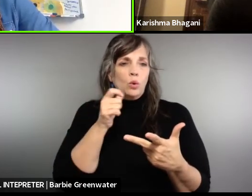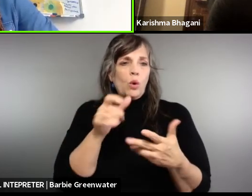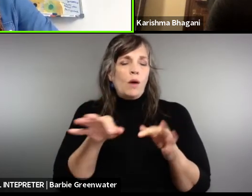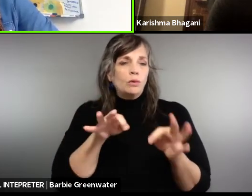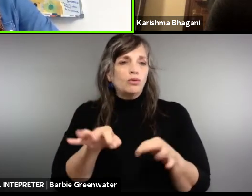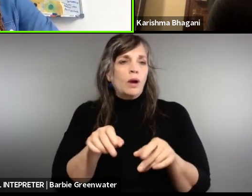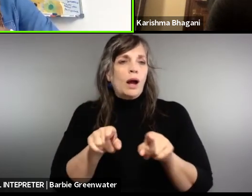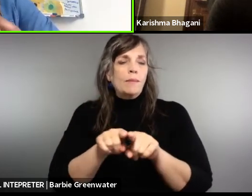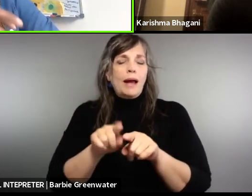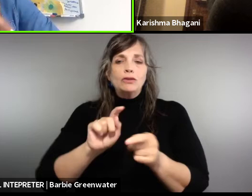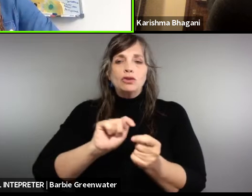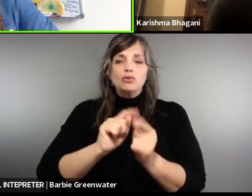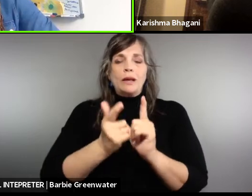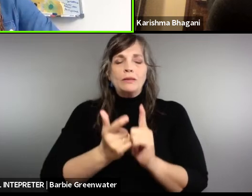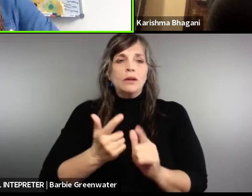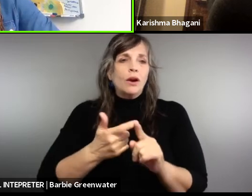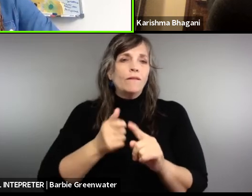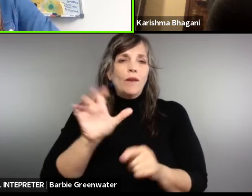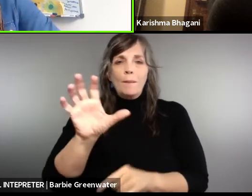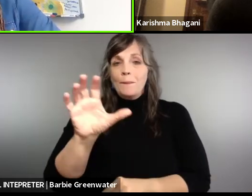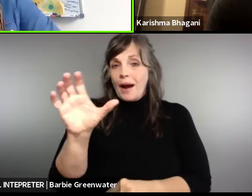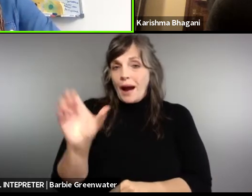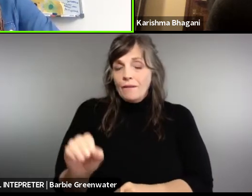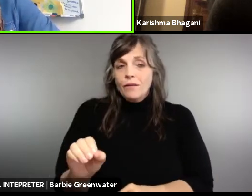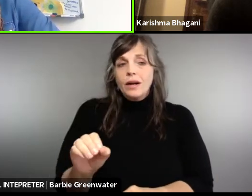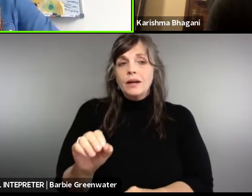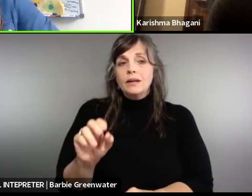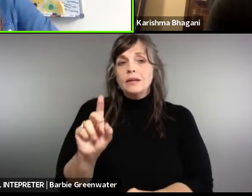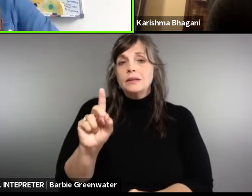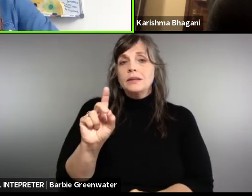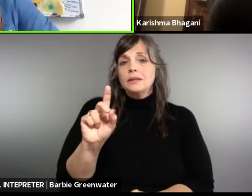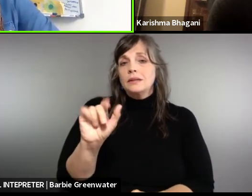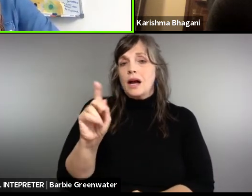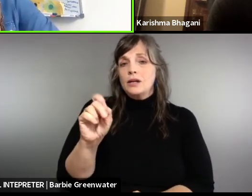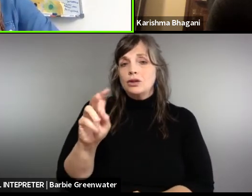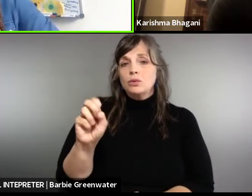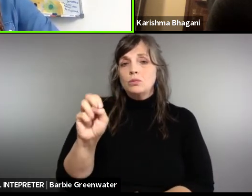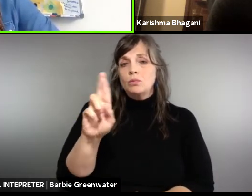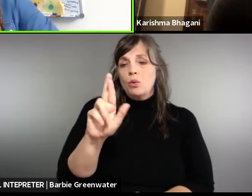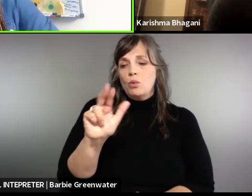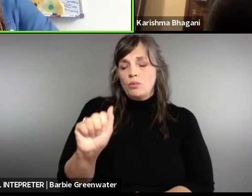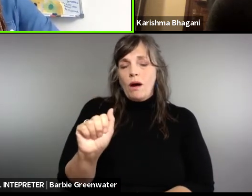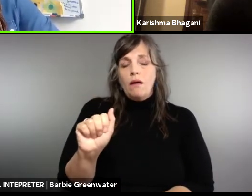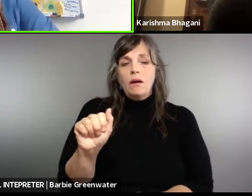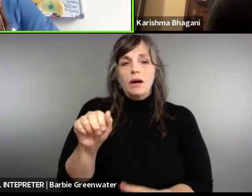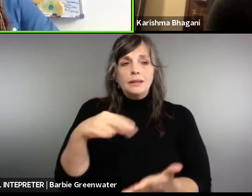between African diaspora dance but also theater. And she's also a dramaturge.